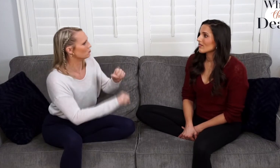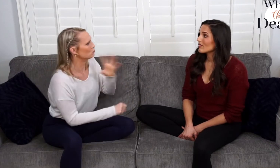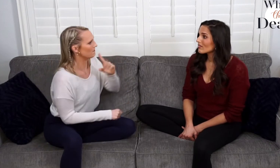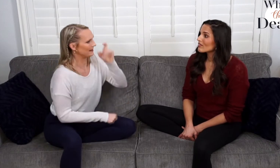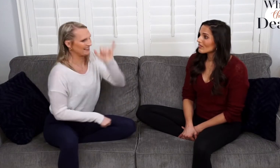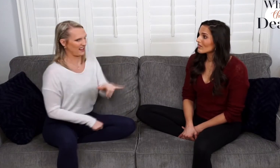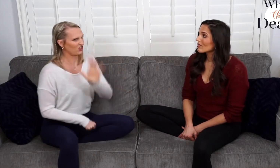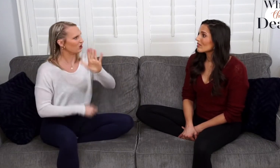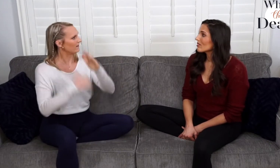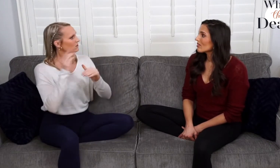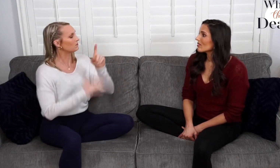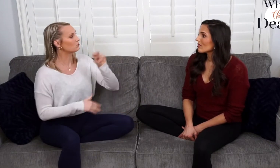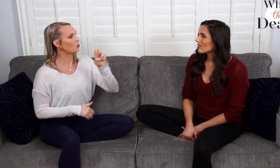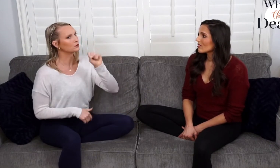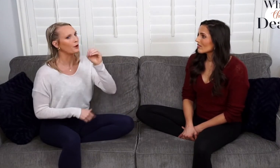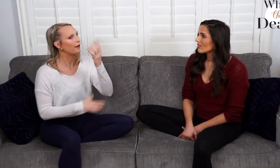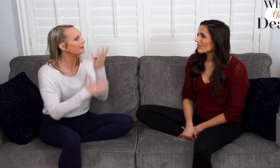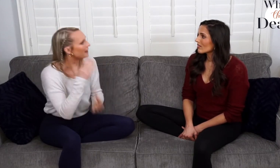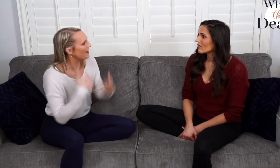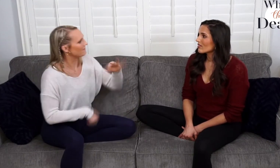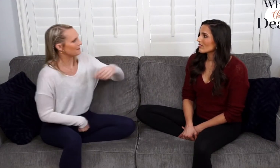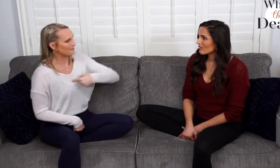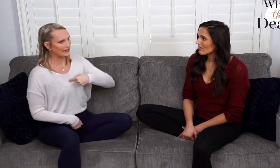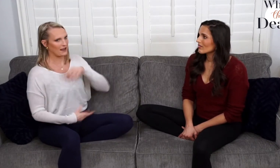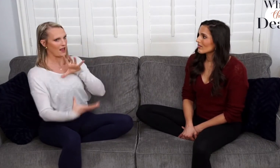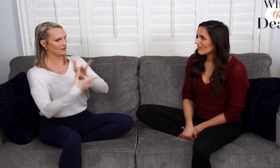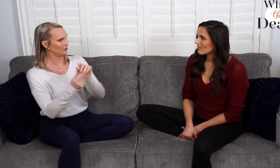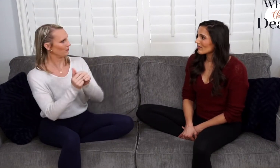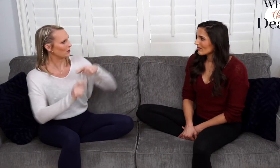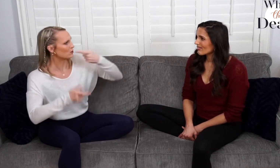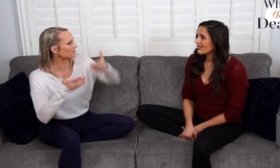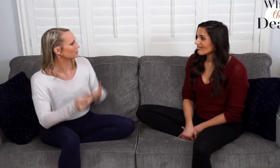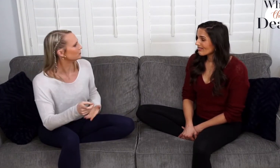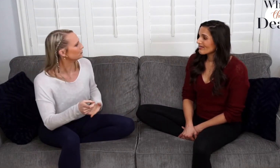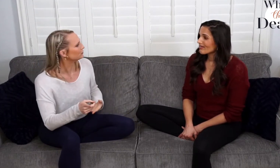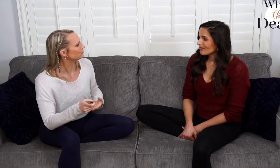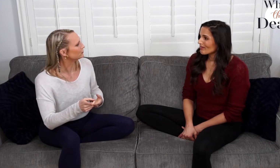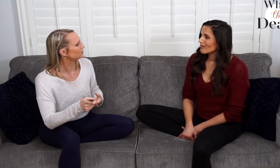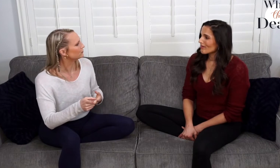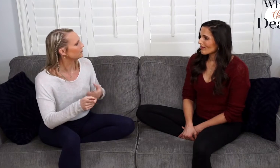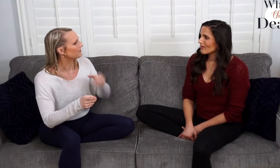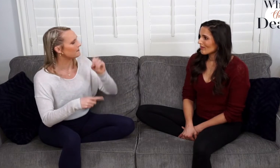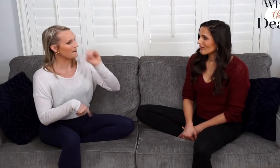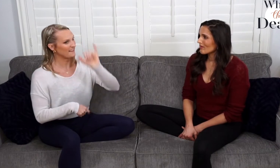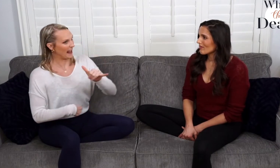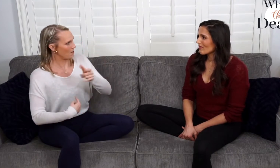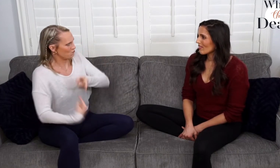attracted the person who's speaking because that's their comfort zone. So that lacks the ability of me connecting with the hearing person